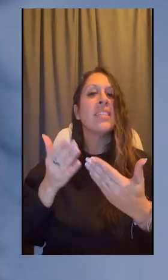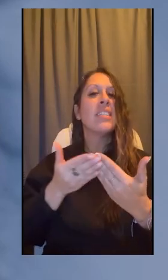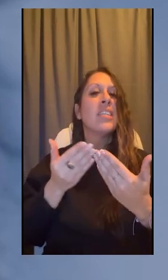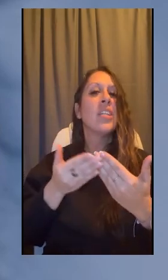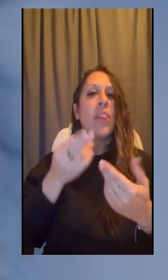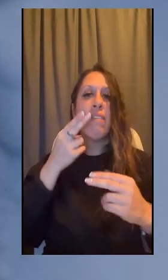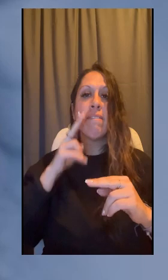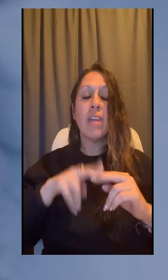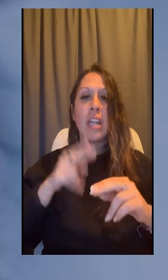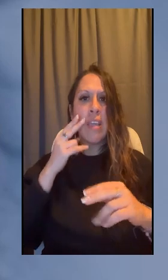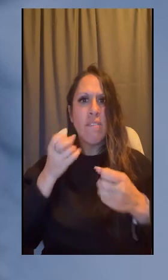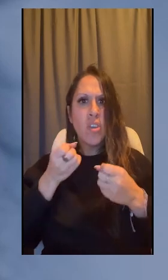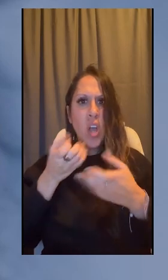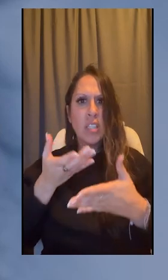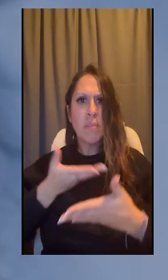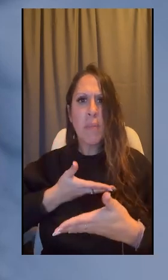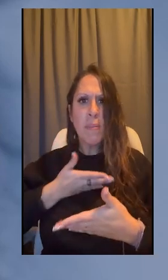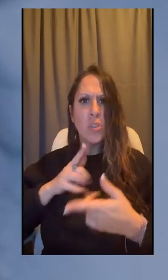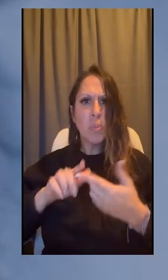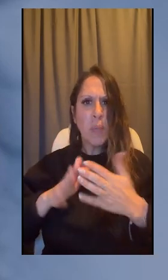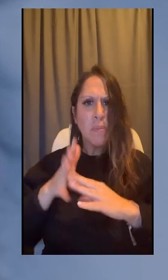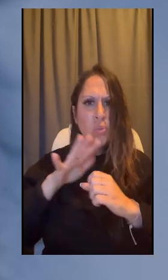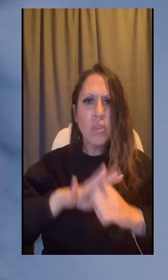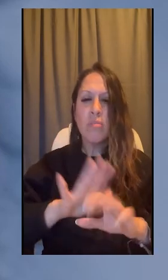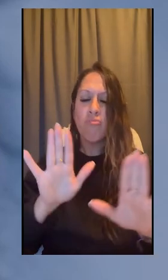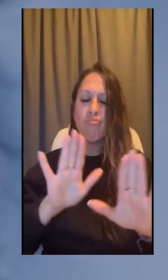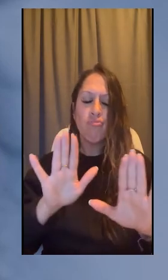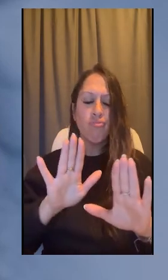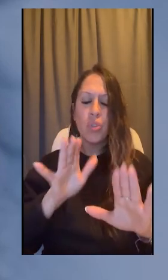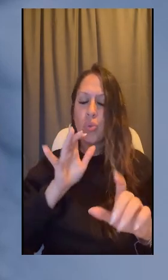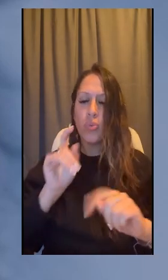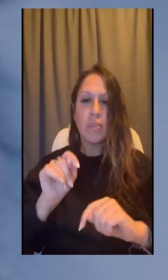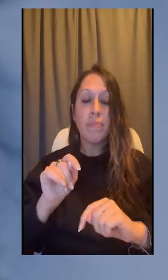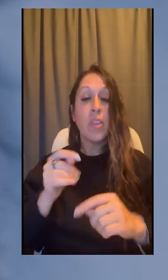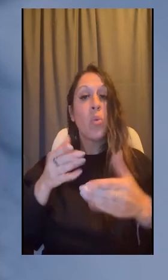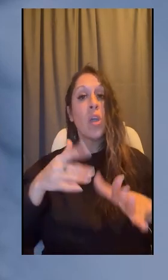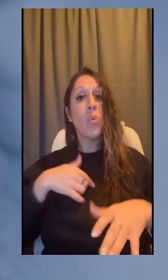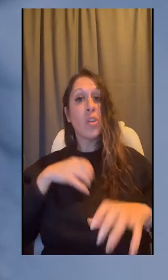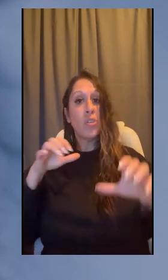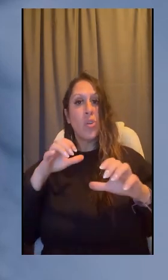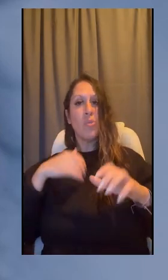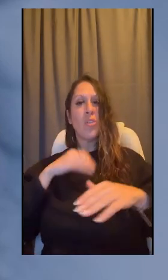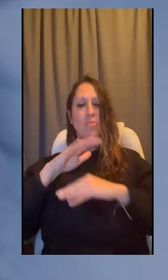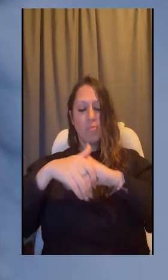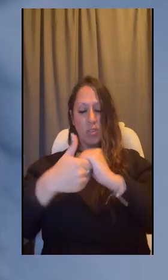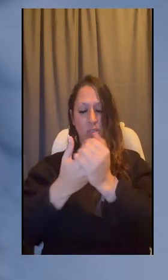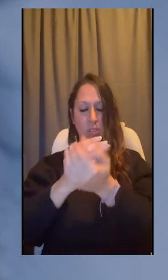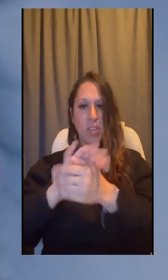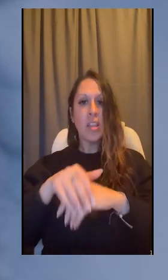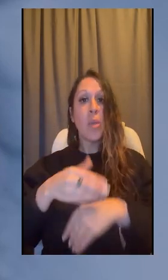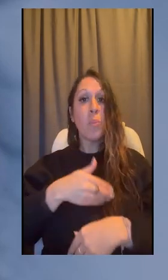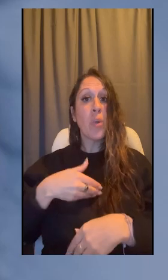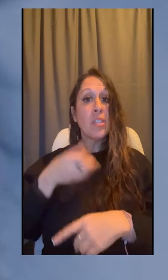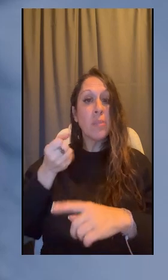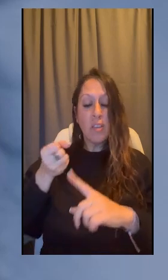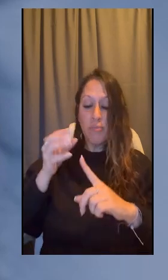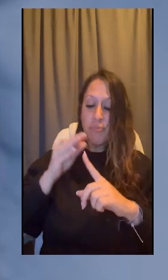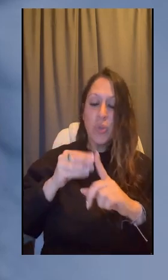If it causes your baby any distress, please don't do it. The way that we do it is by washing our hands, putting breast milk, sugar, water,